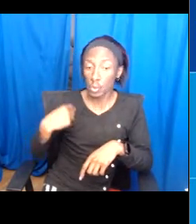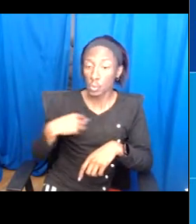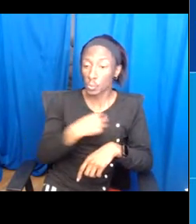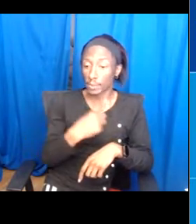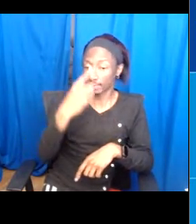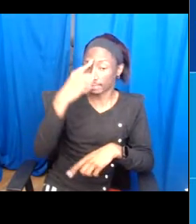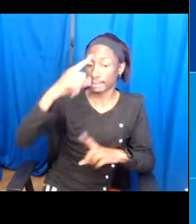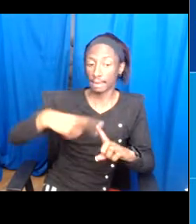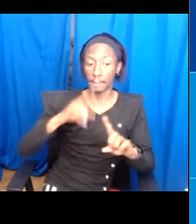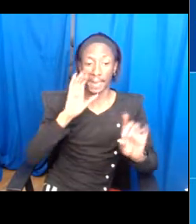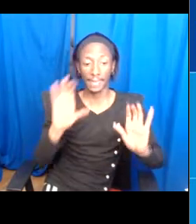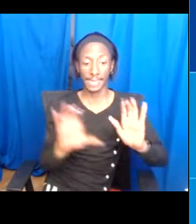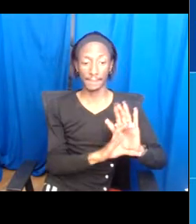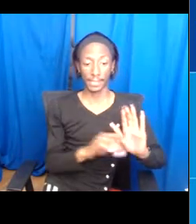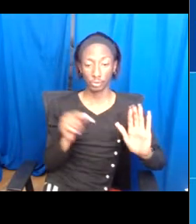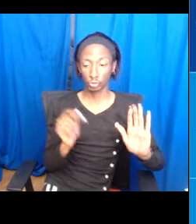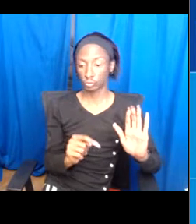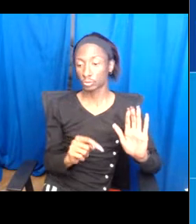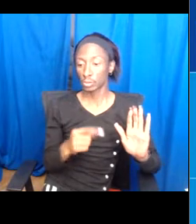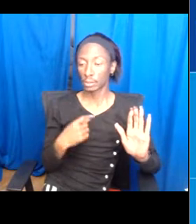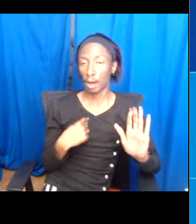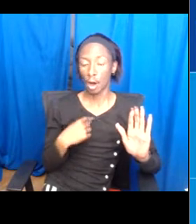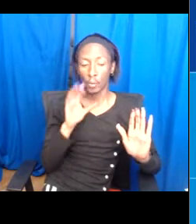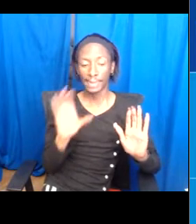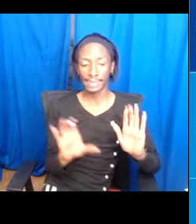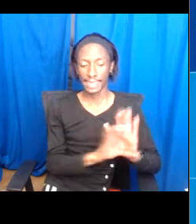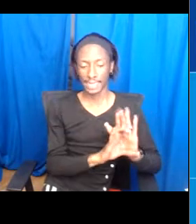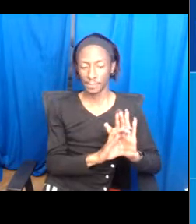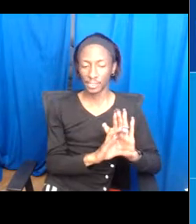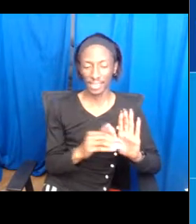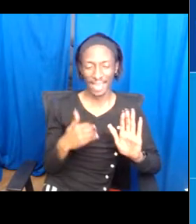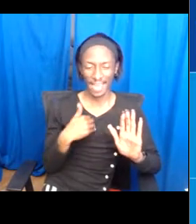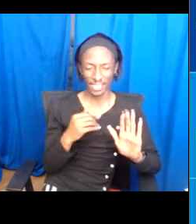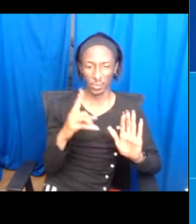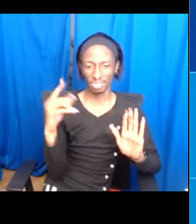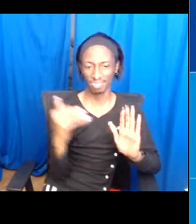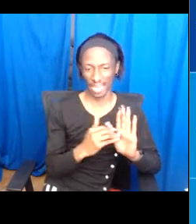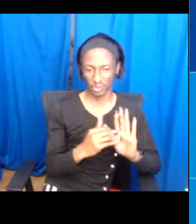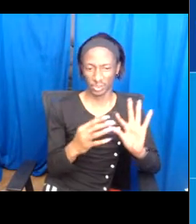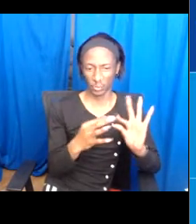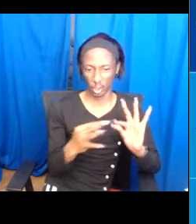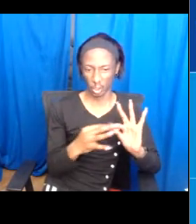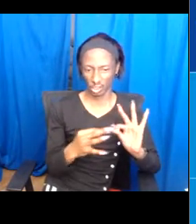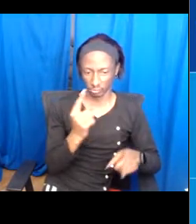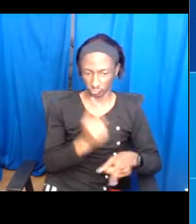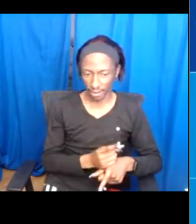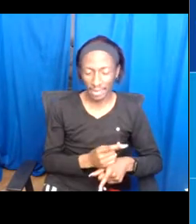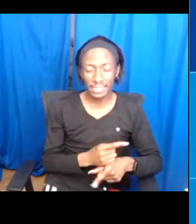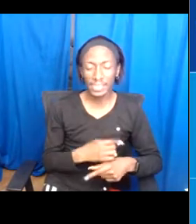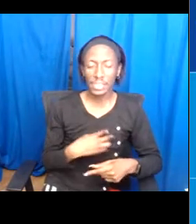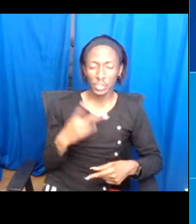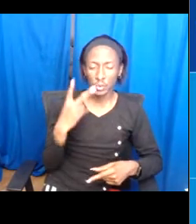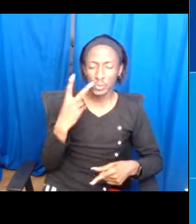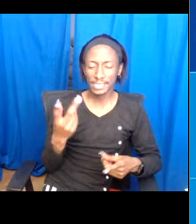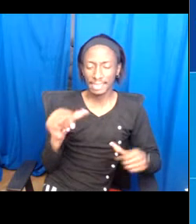And we always say that an image can capture a thousand words, right? And when you look at the science behind what makes up an image,